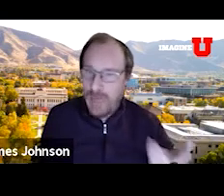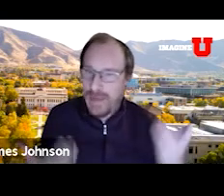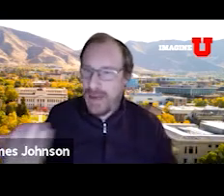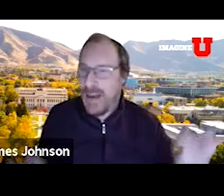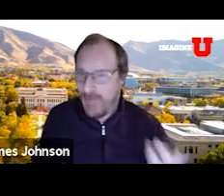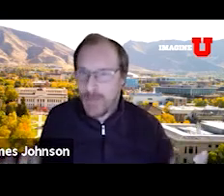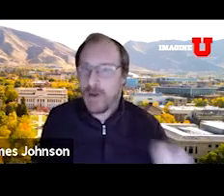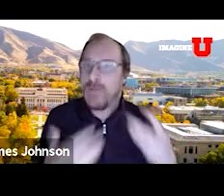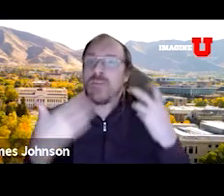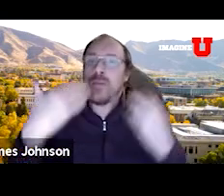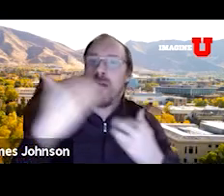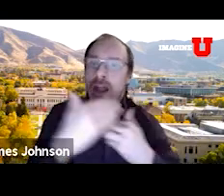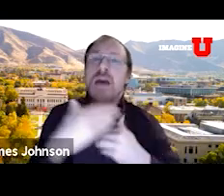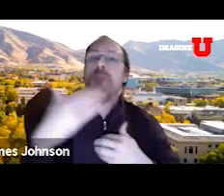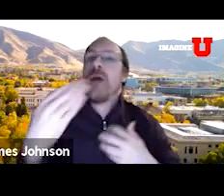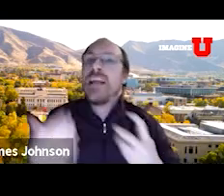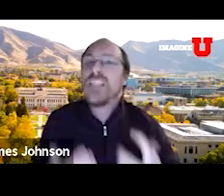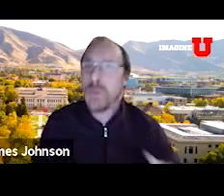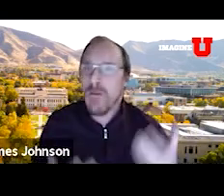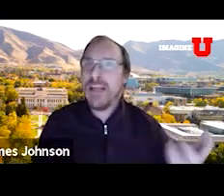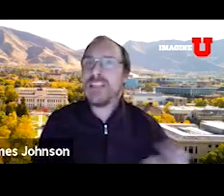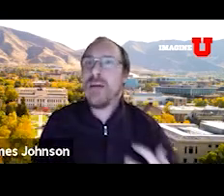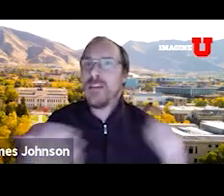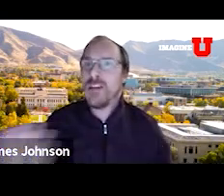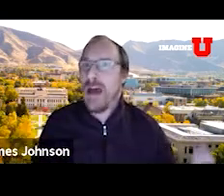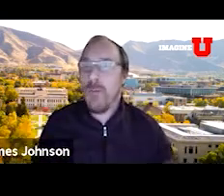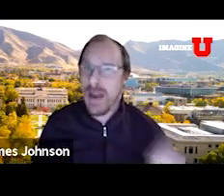I'm adult. "That's been my experience up until that point,